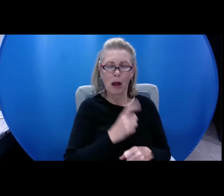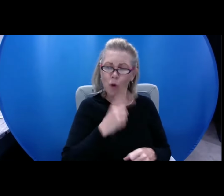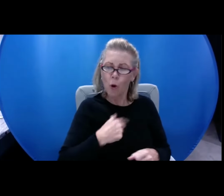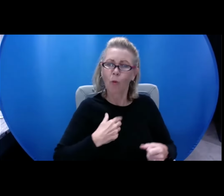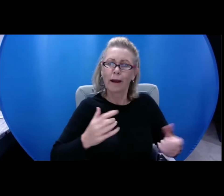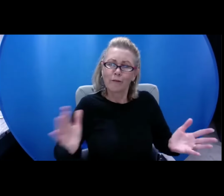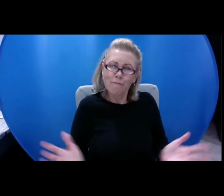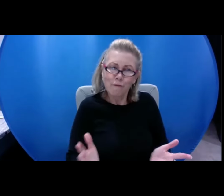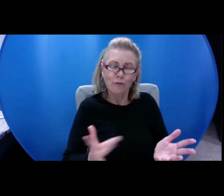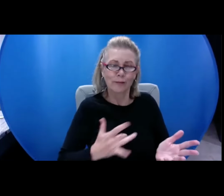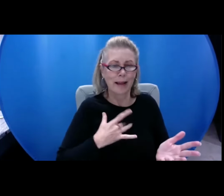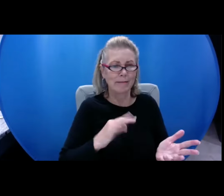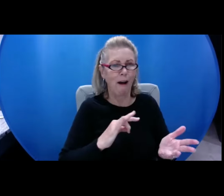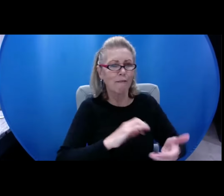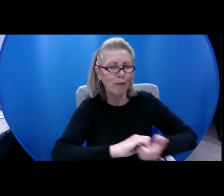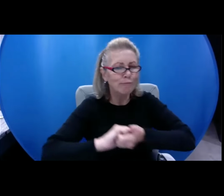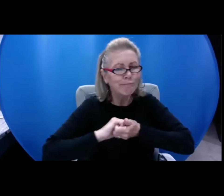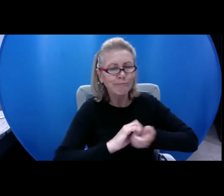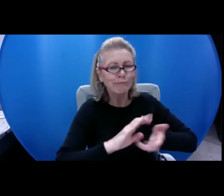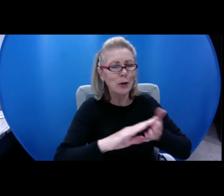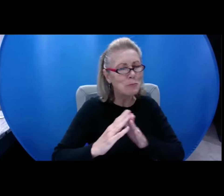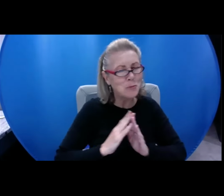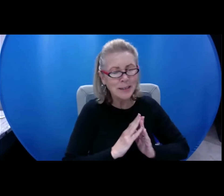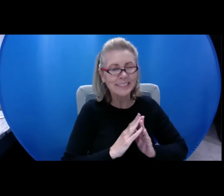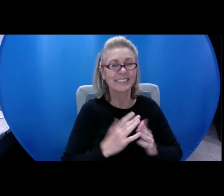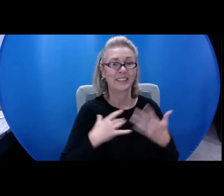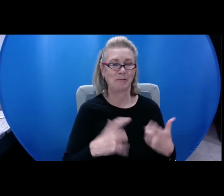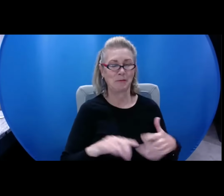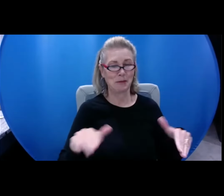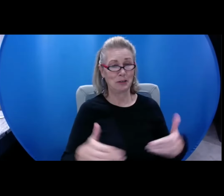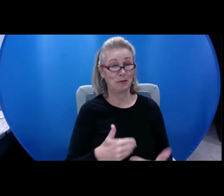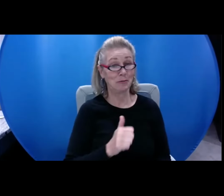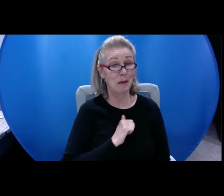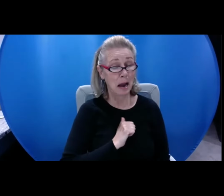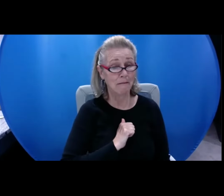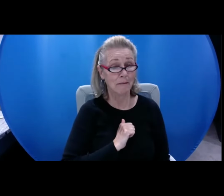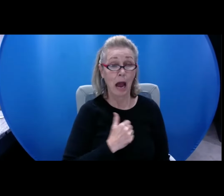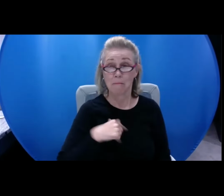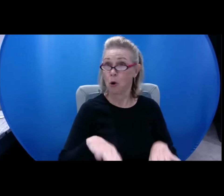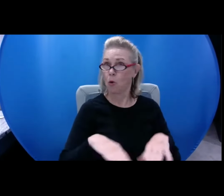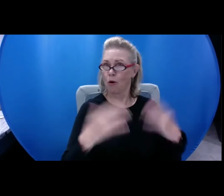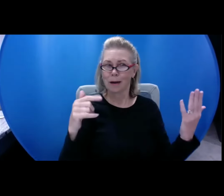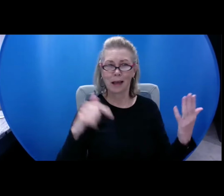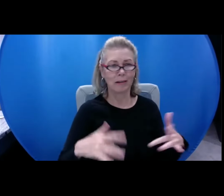and with that I want to introduce myself. I am opening our event although we have a few hosts.